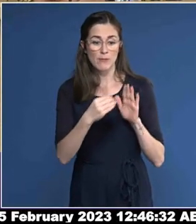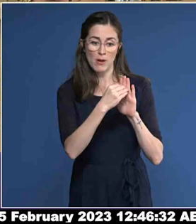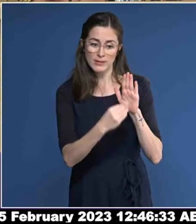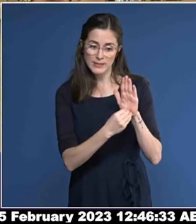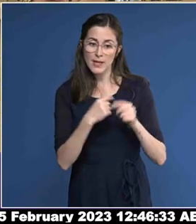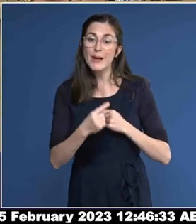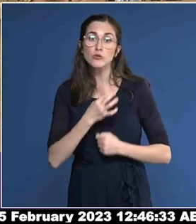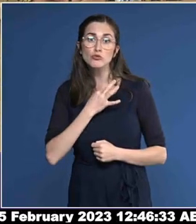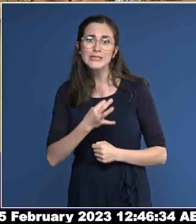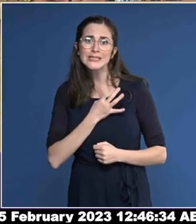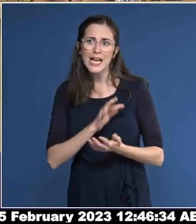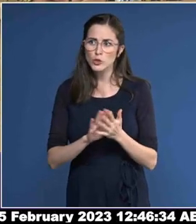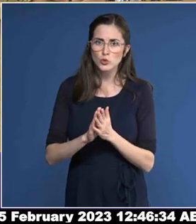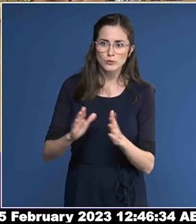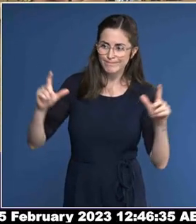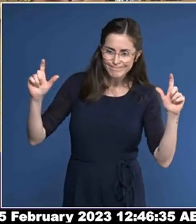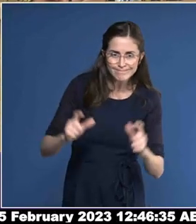a particular type of reporting up to our board.